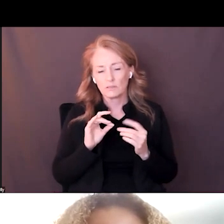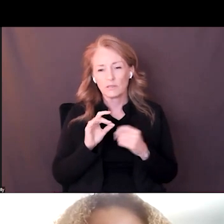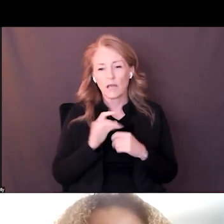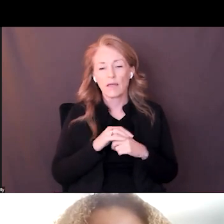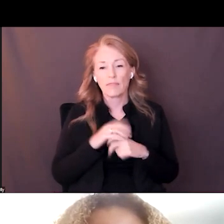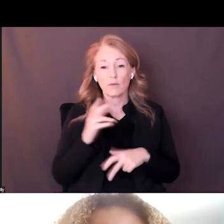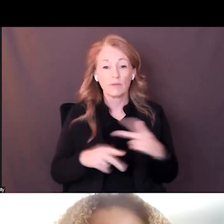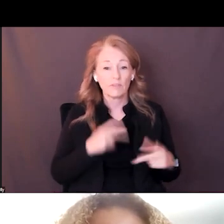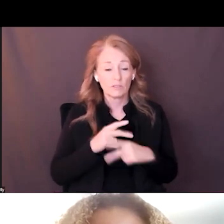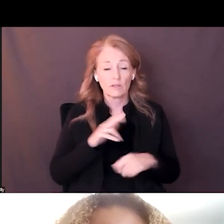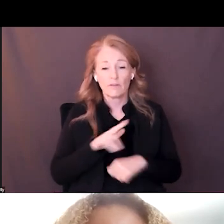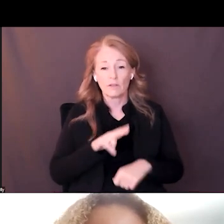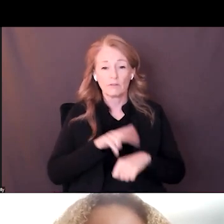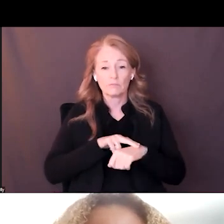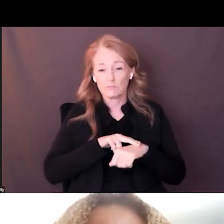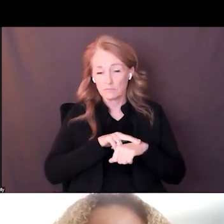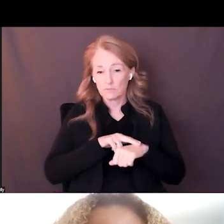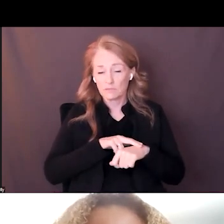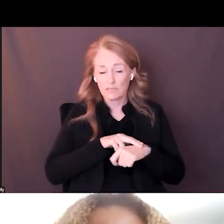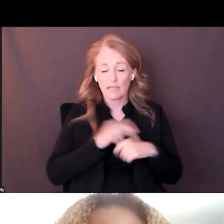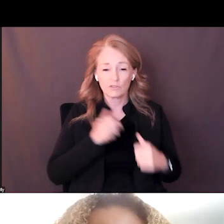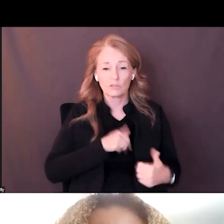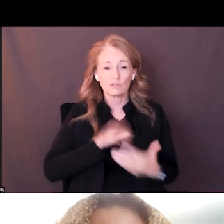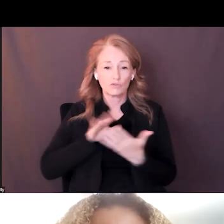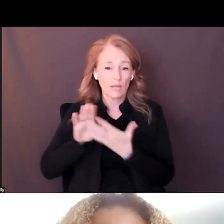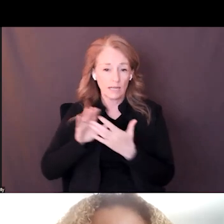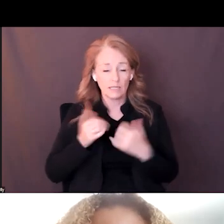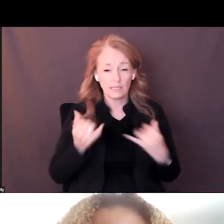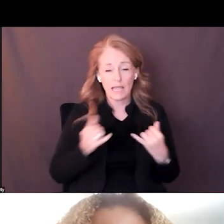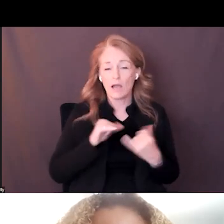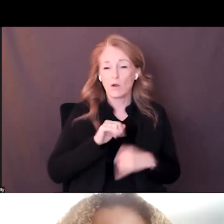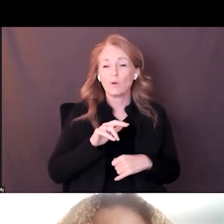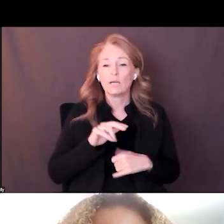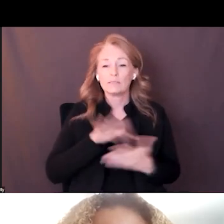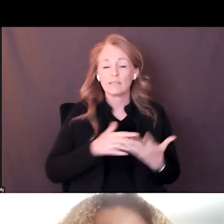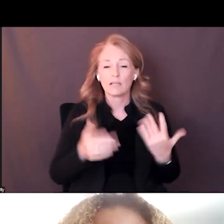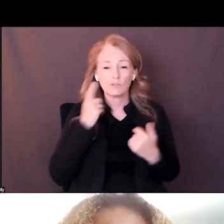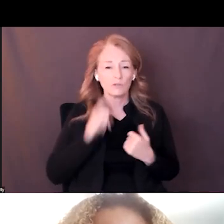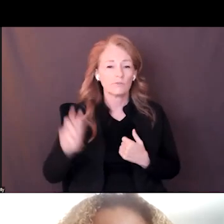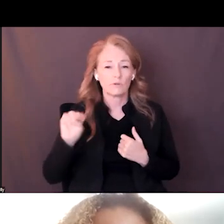U.S. NATIONAL STRATEGY, NOW SCHEDULE FOR MARCH 2020 RELEASE AND